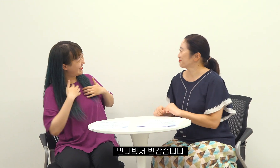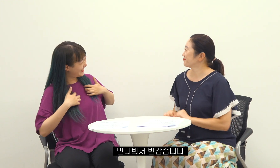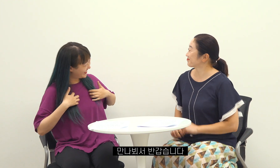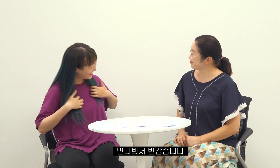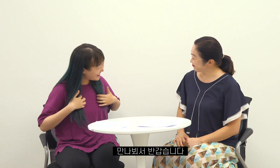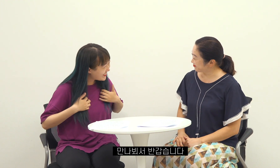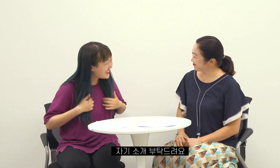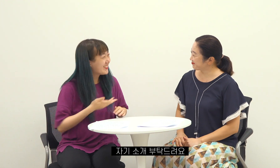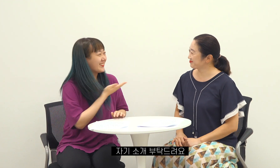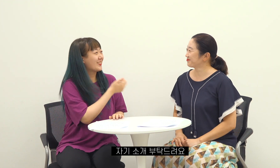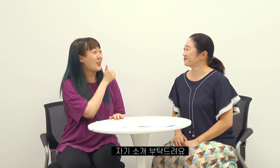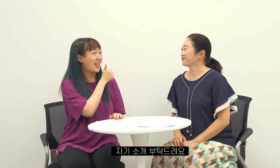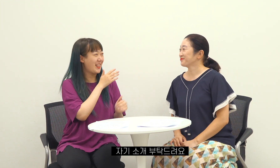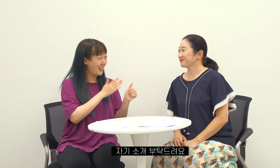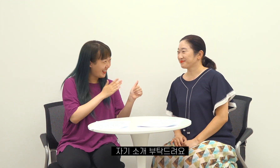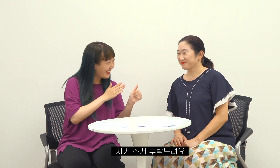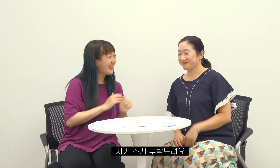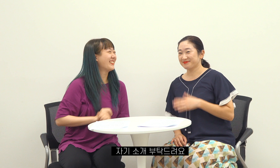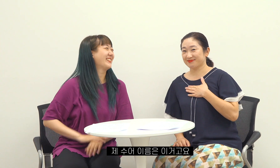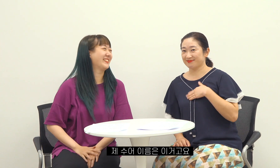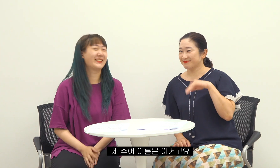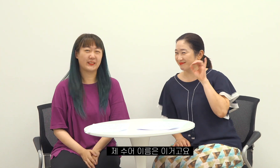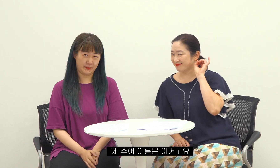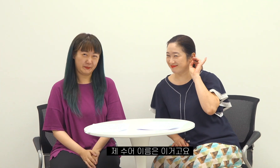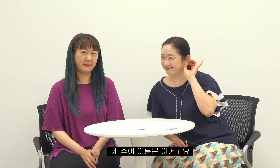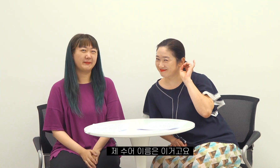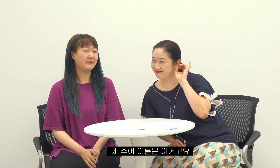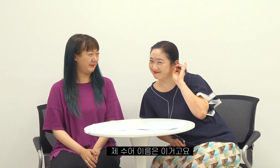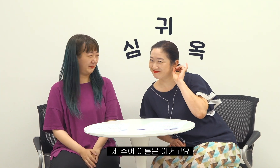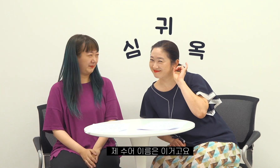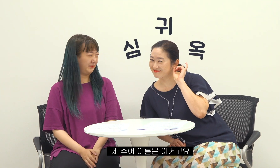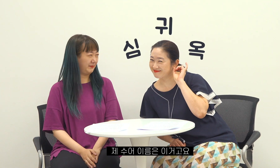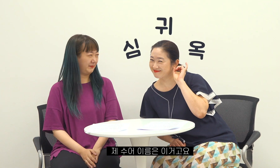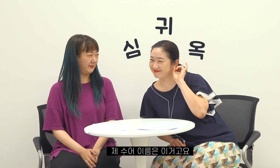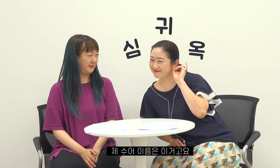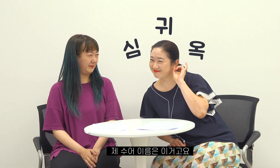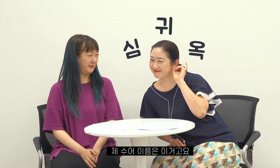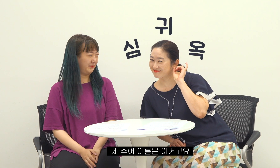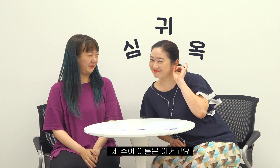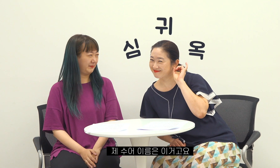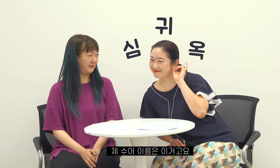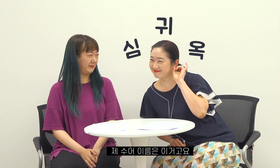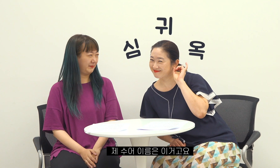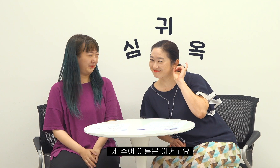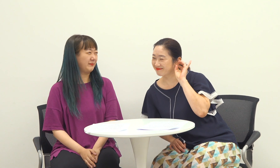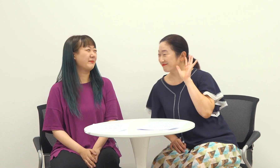Nice to meet you. please introduce yourself. My sign language name is this (blinking ears),